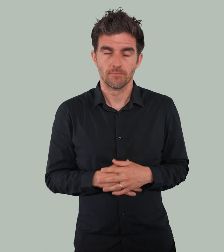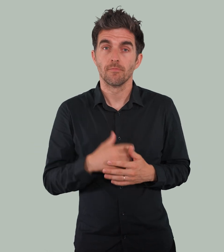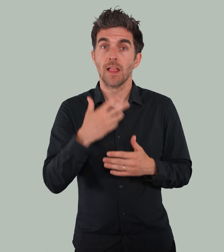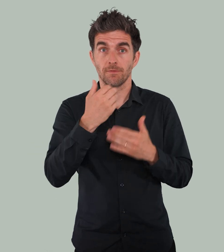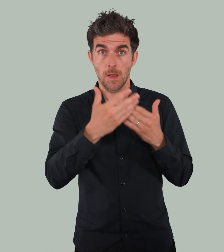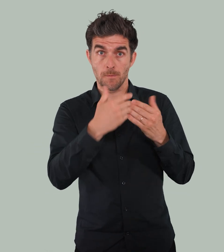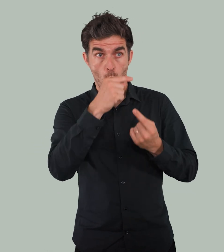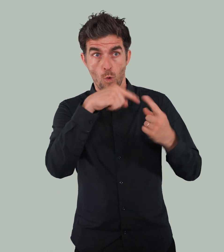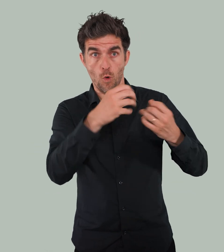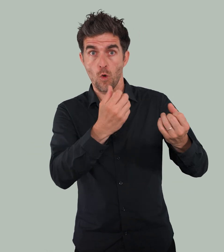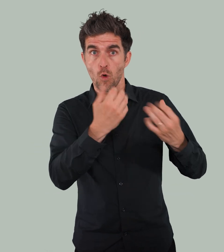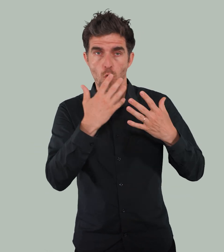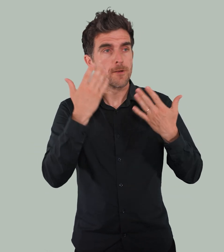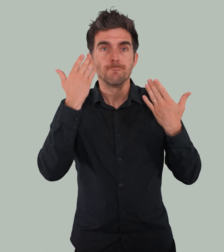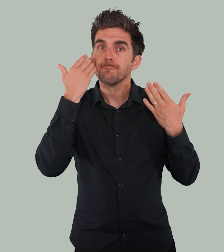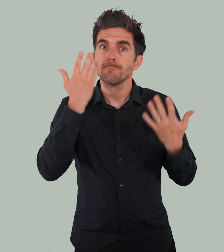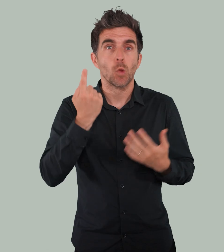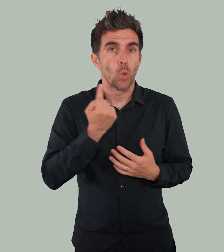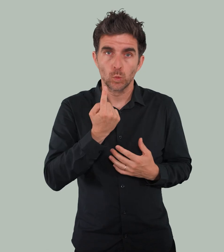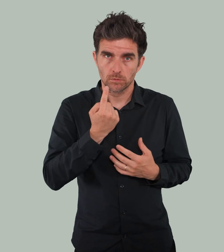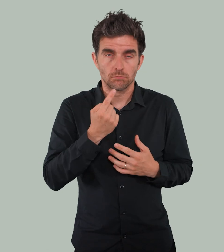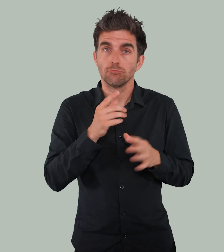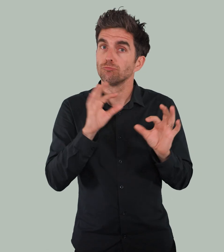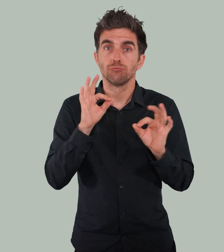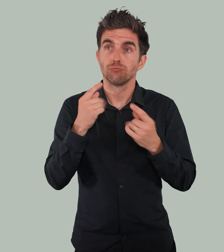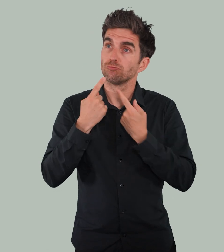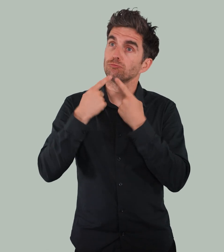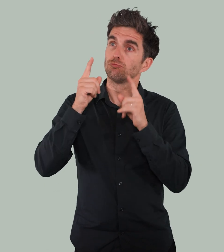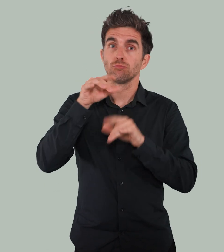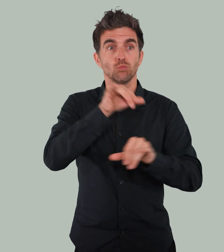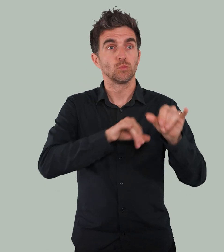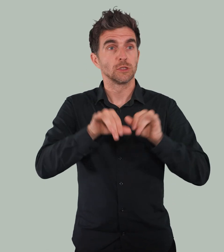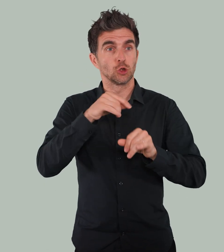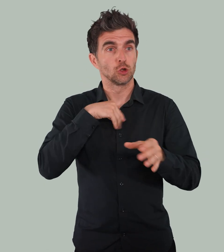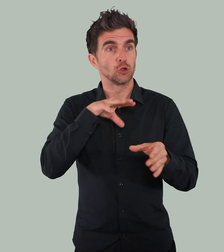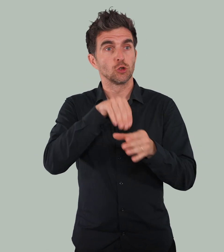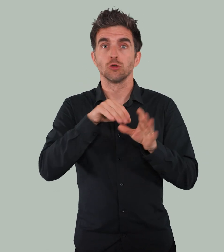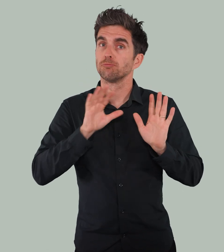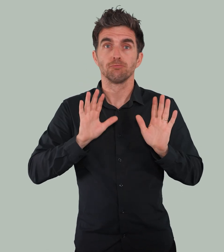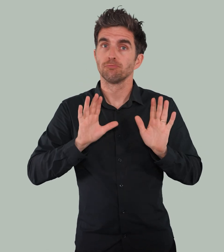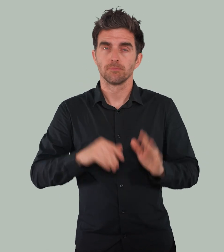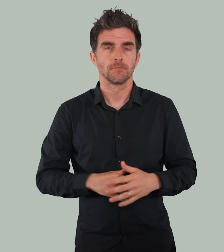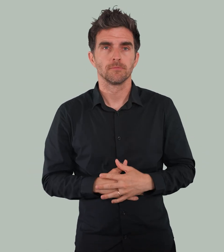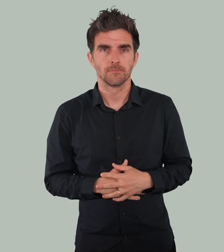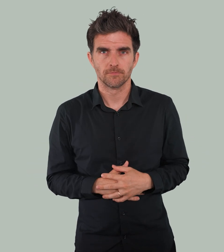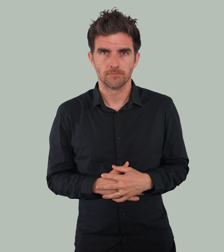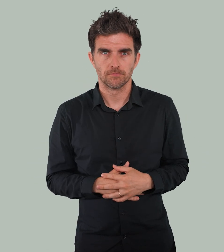Unknown / not identifiable